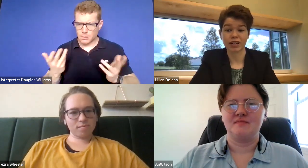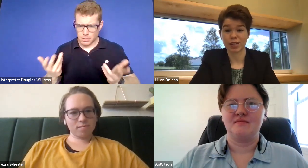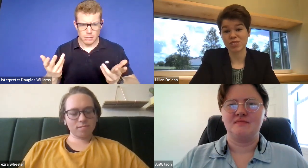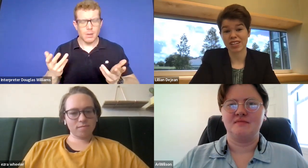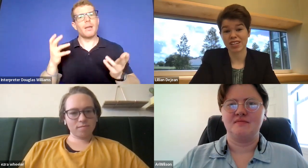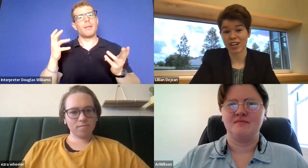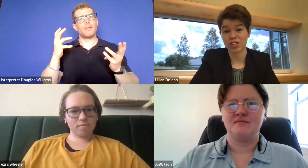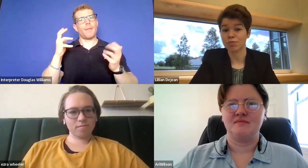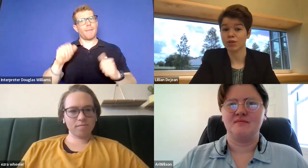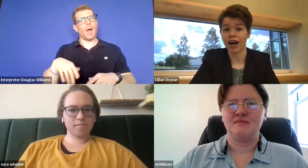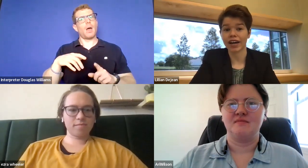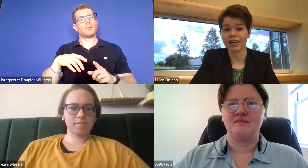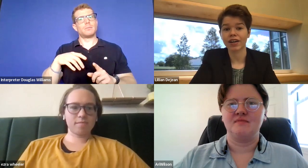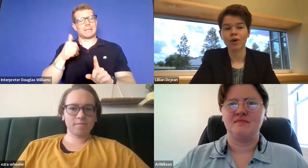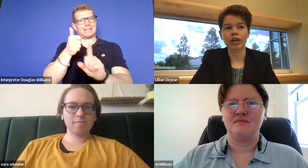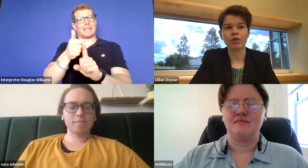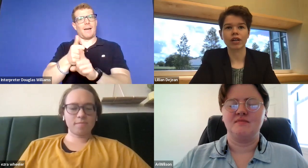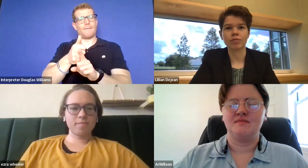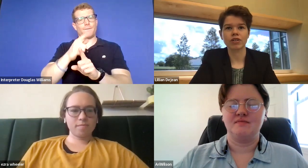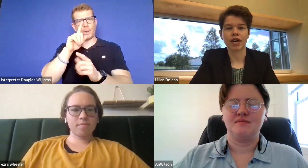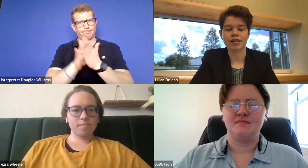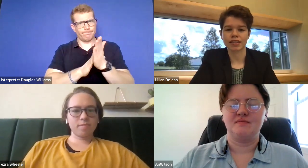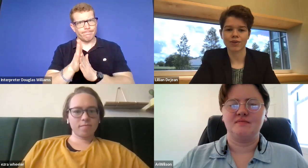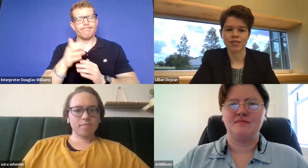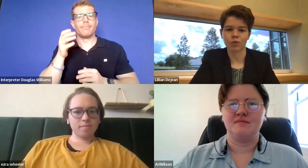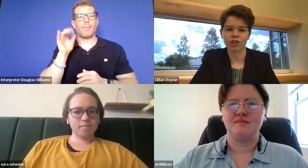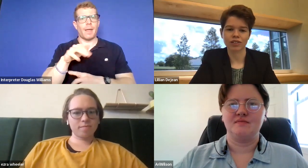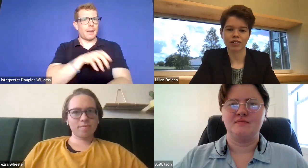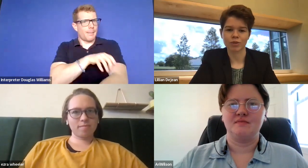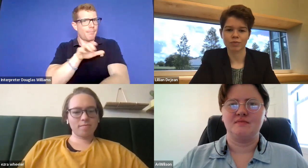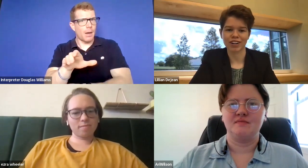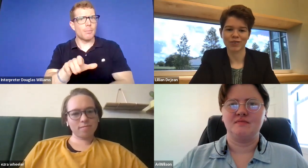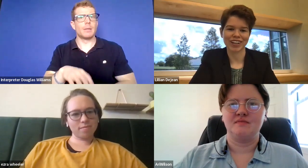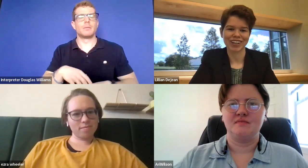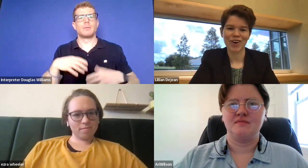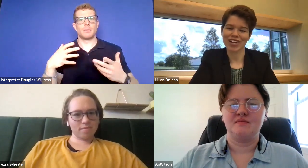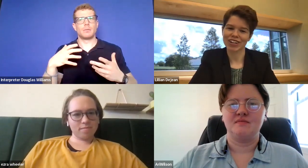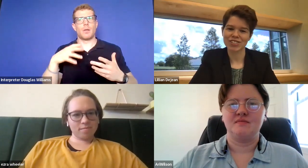The labels can actually provide, where you can communicate to the outside world a little bit better.